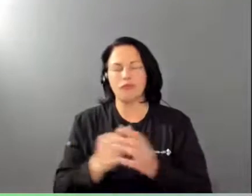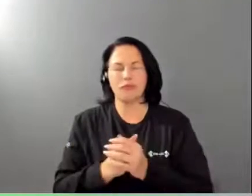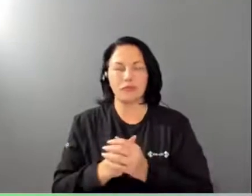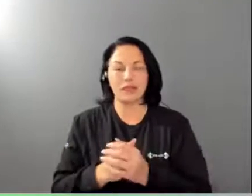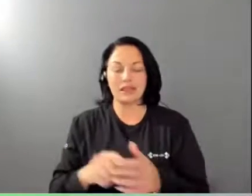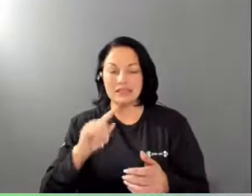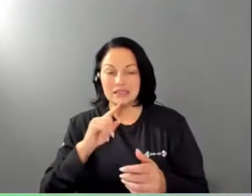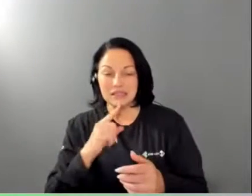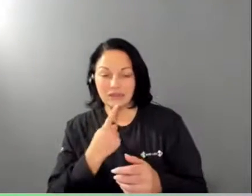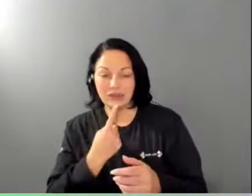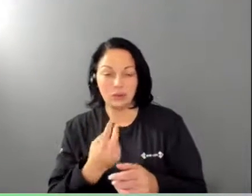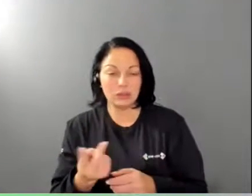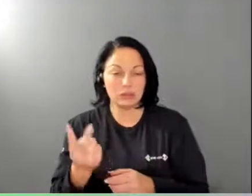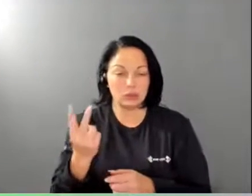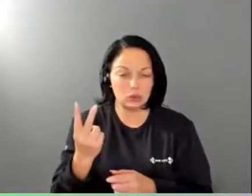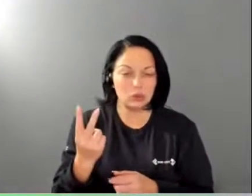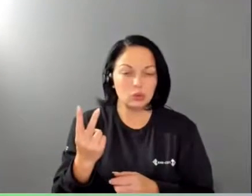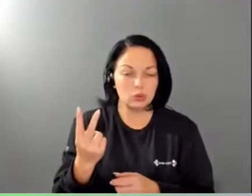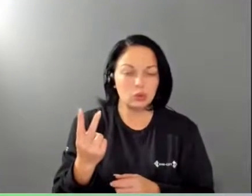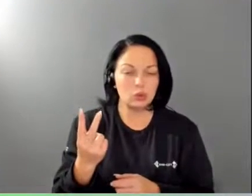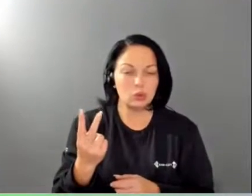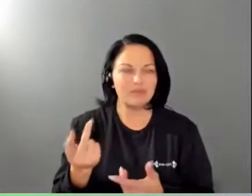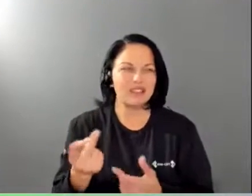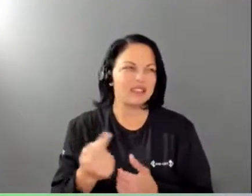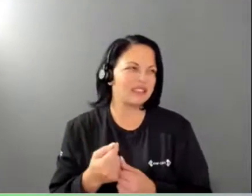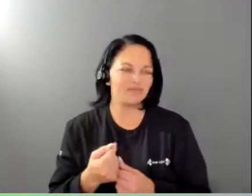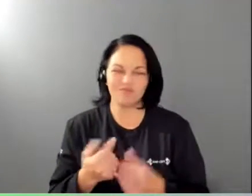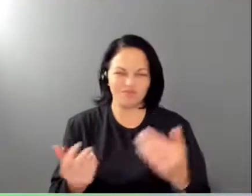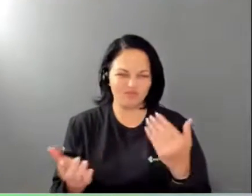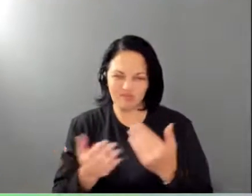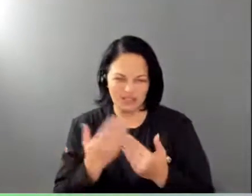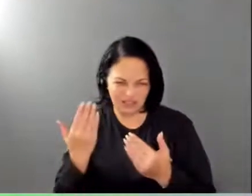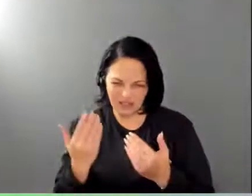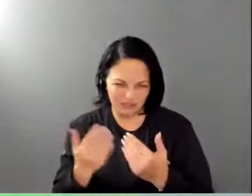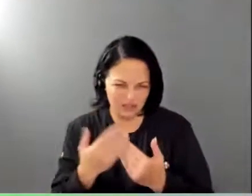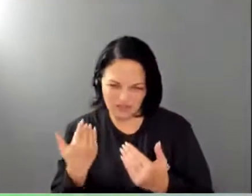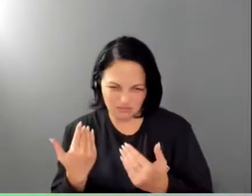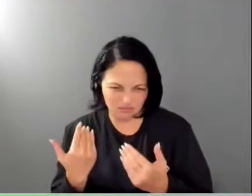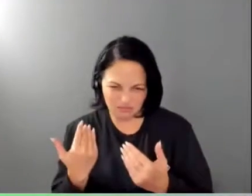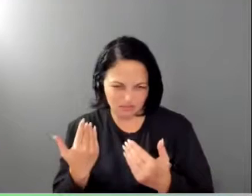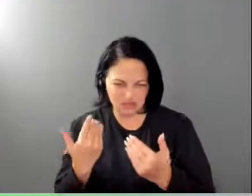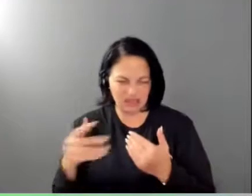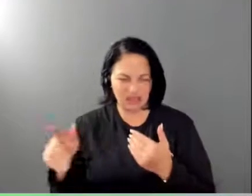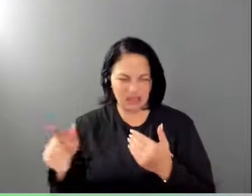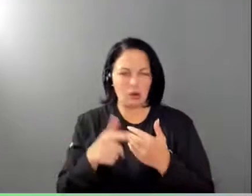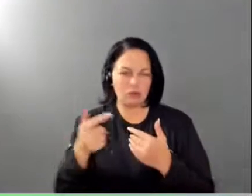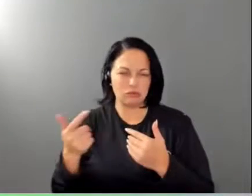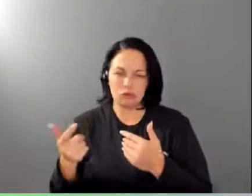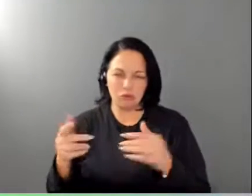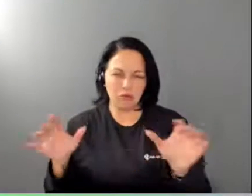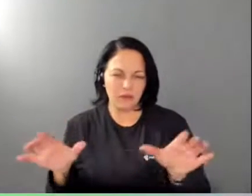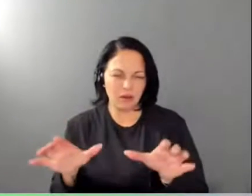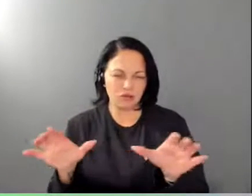disability has no alternative means of performing that action, so it must be resolved in some way. A